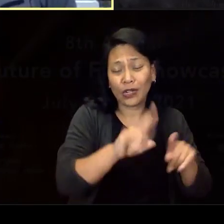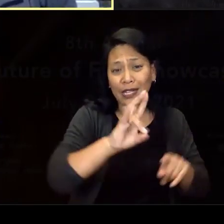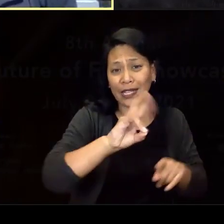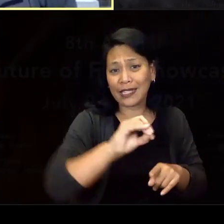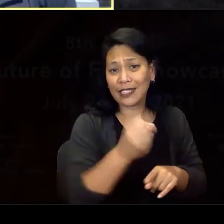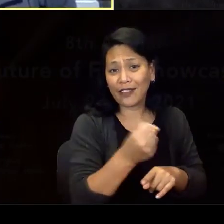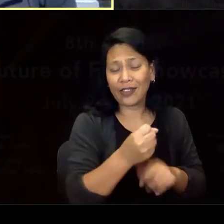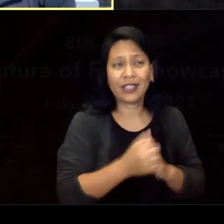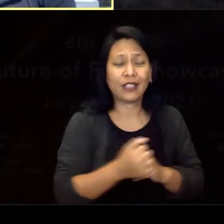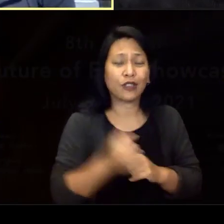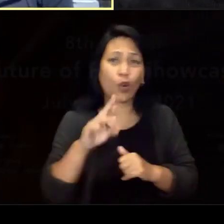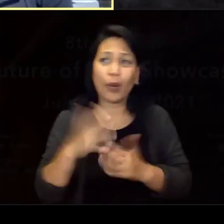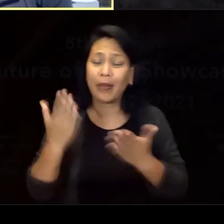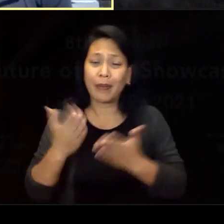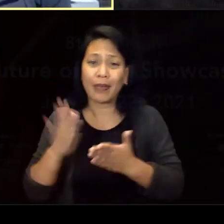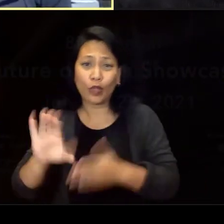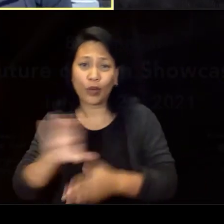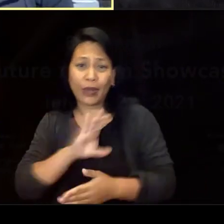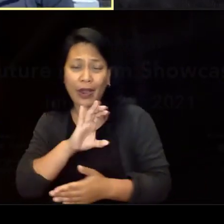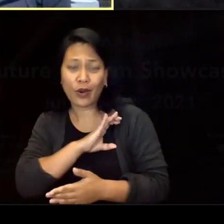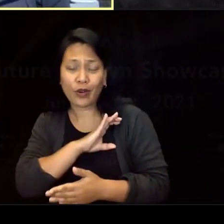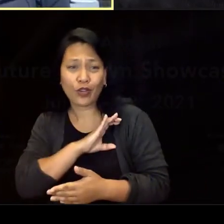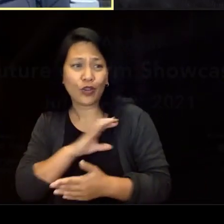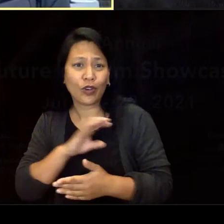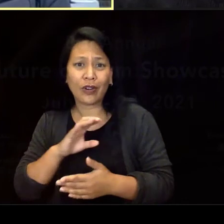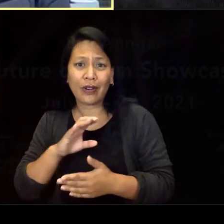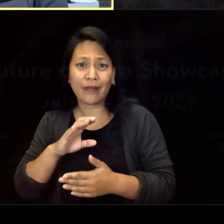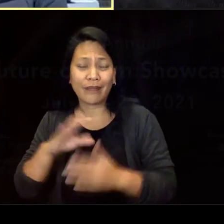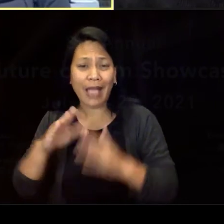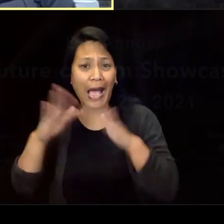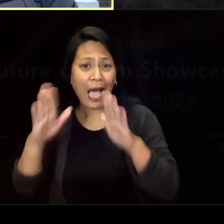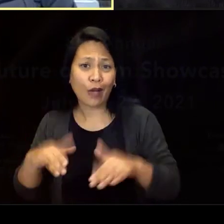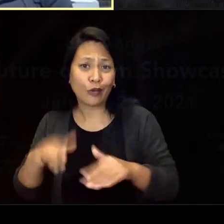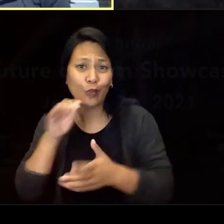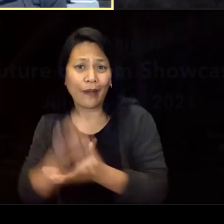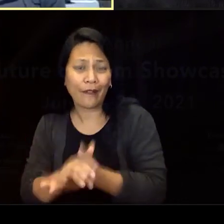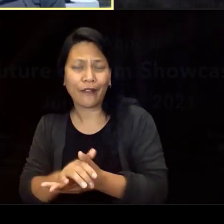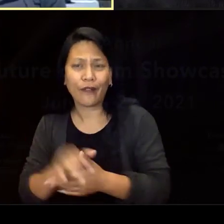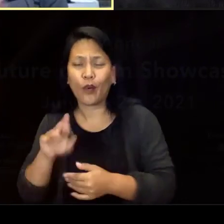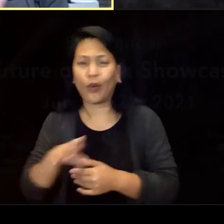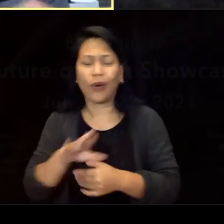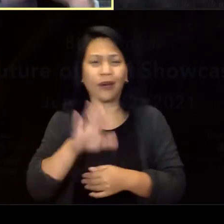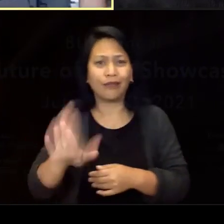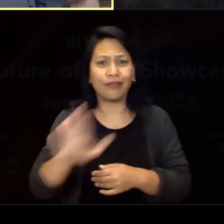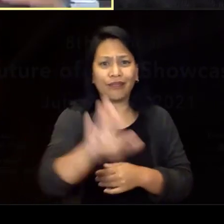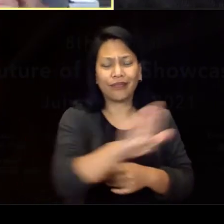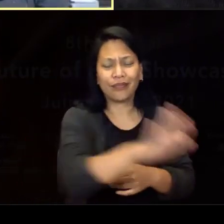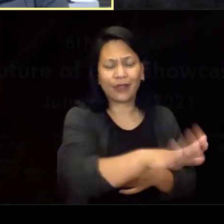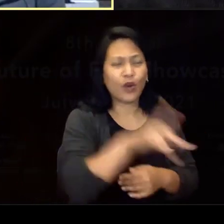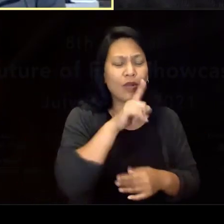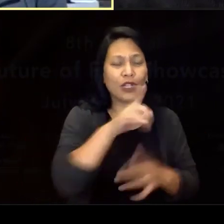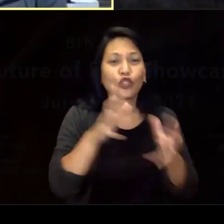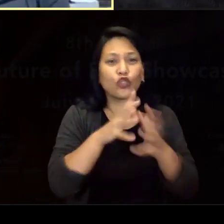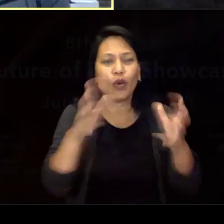just a housewife or just like, you know what I mean? Like there's so many things to kind of really consider to kind of create that character. I don't dunno.